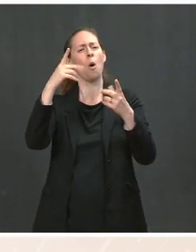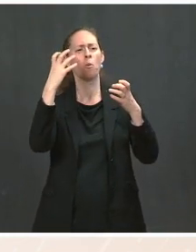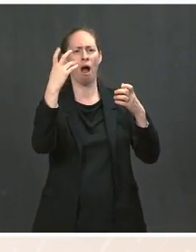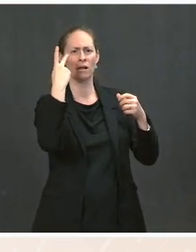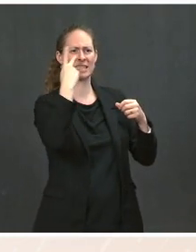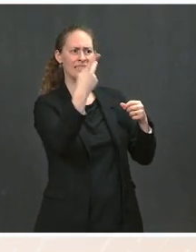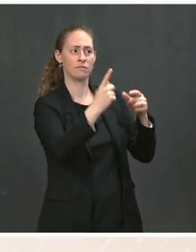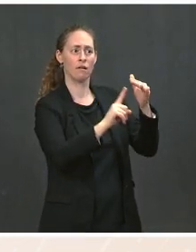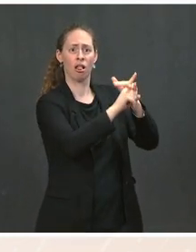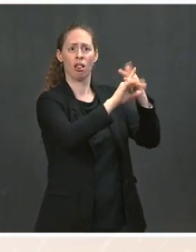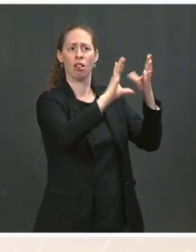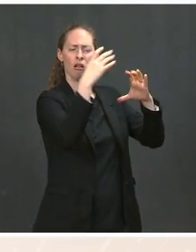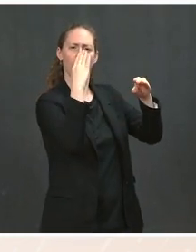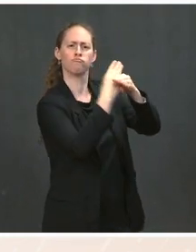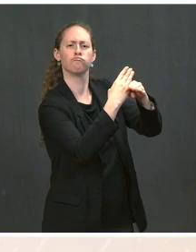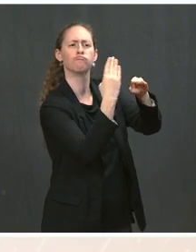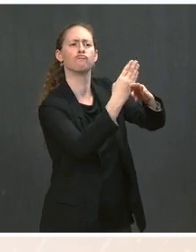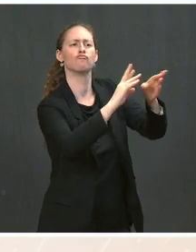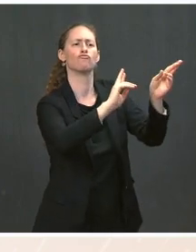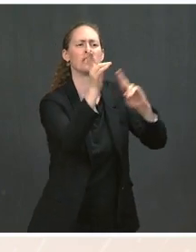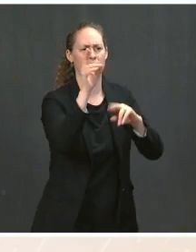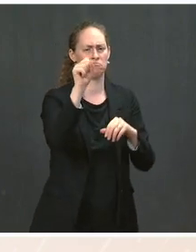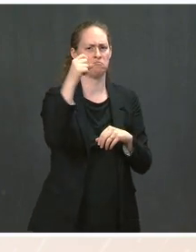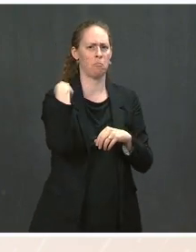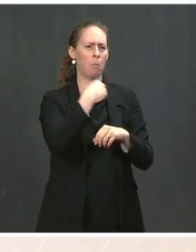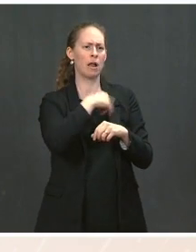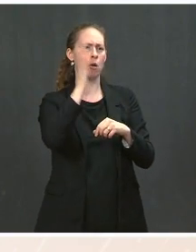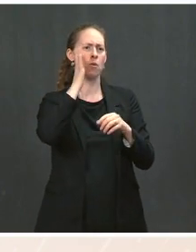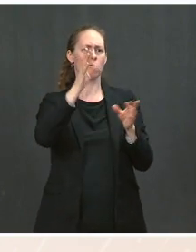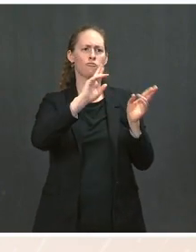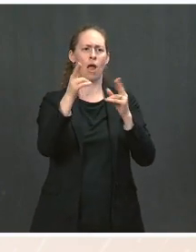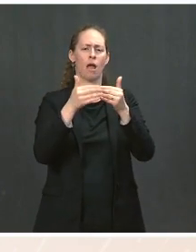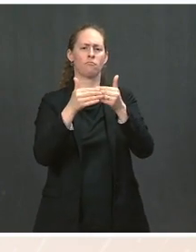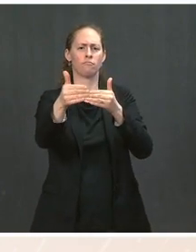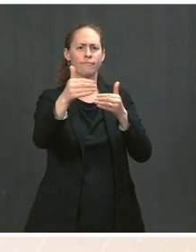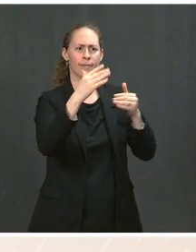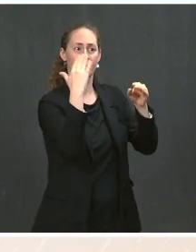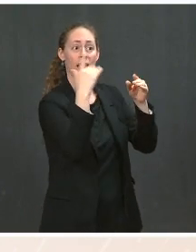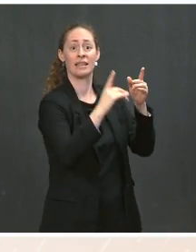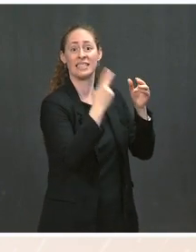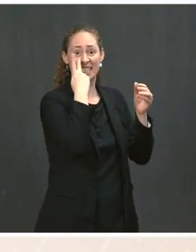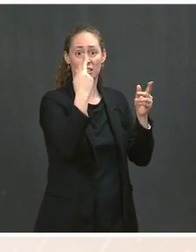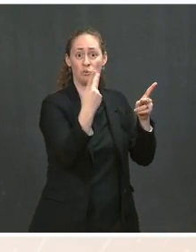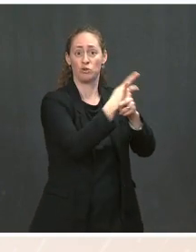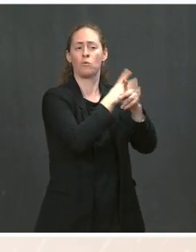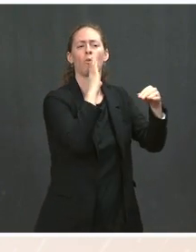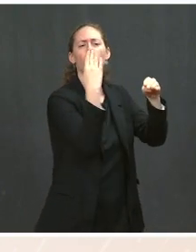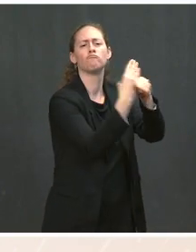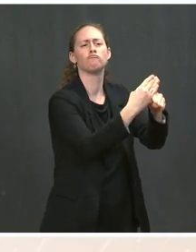and how we'll approach any rising threat. The Press: I know we're going through a bunch of different topics. On the vaccine and J&J, obviously — Ms. Psaki: Mm-hmm. Yeah.